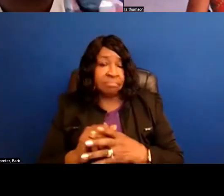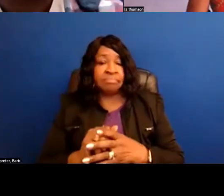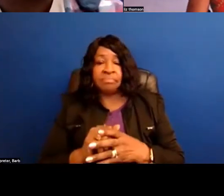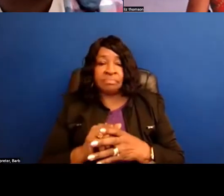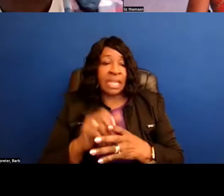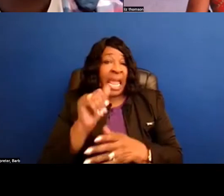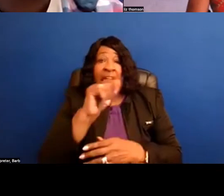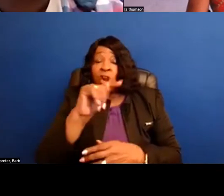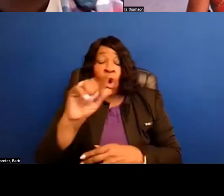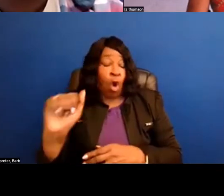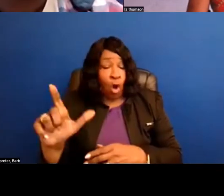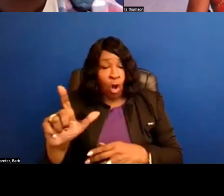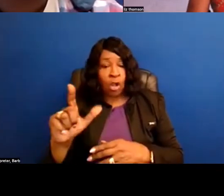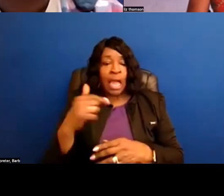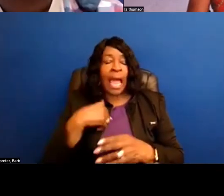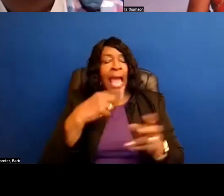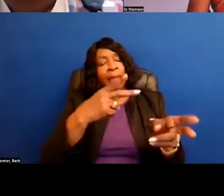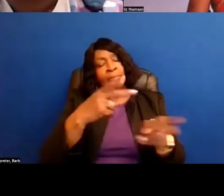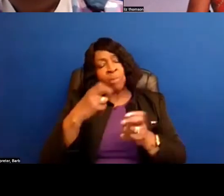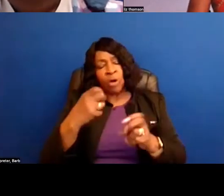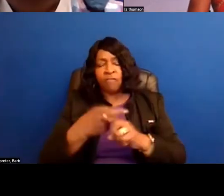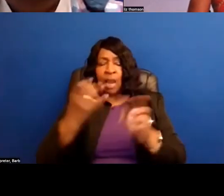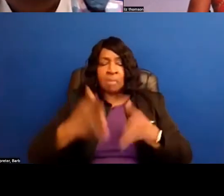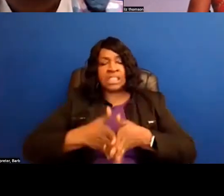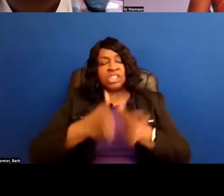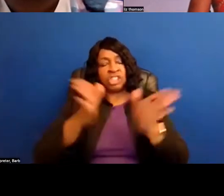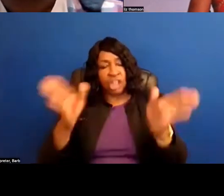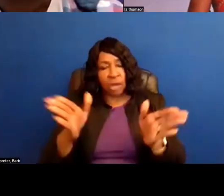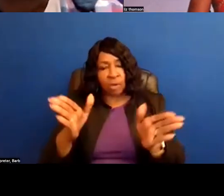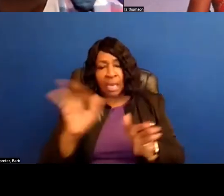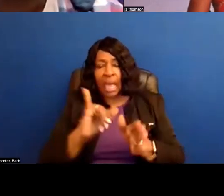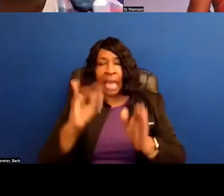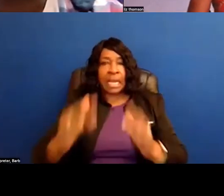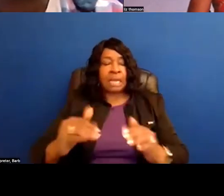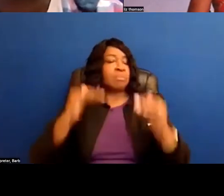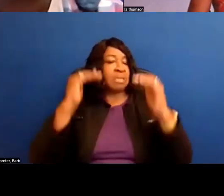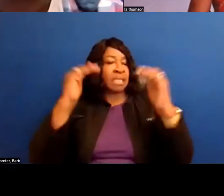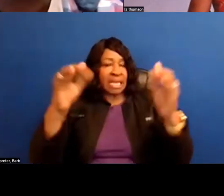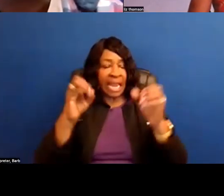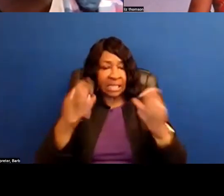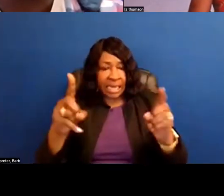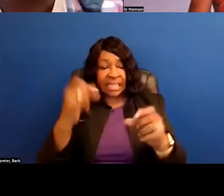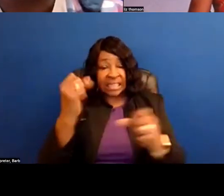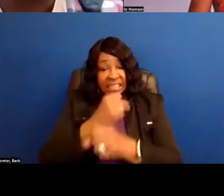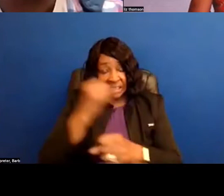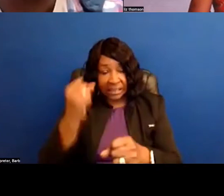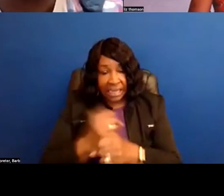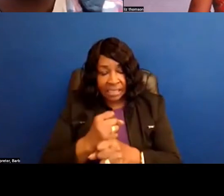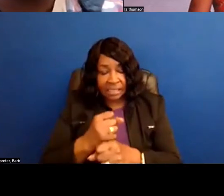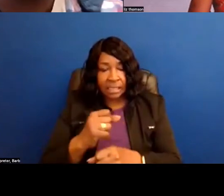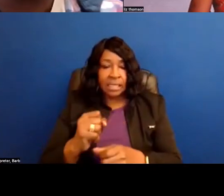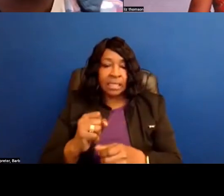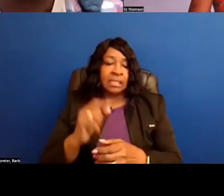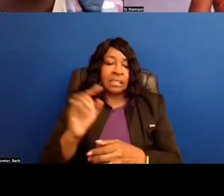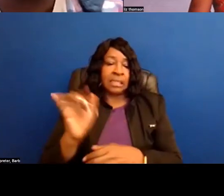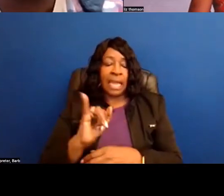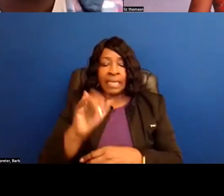I did pull from general higher education stats about disabled people having access to higher ed,